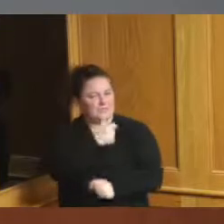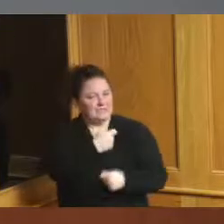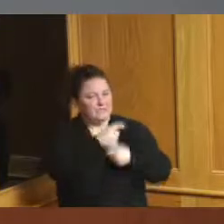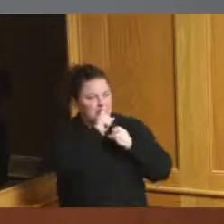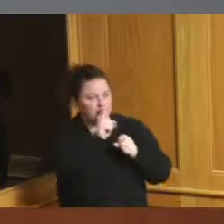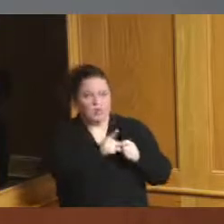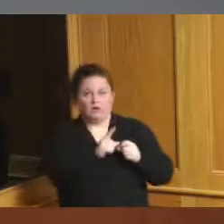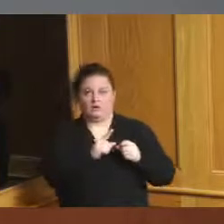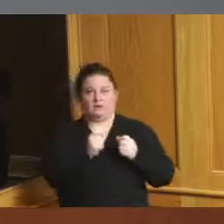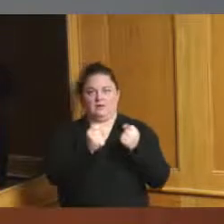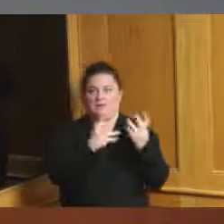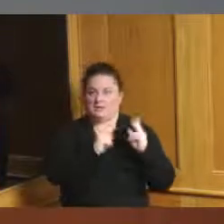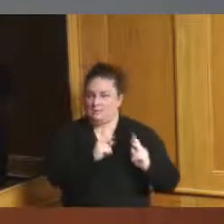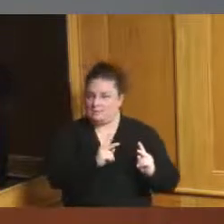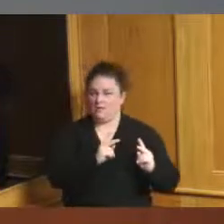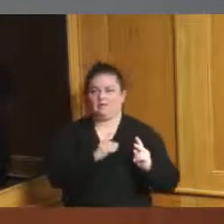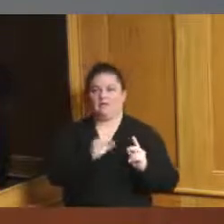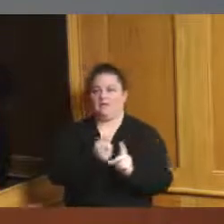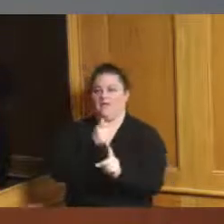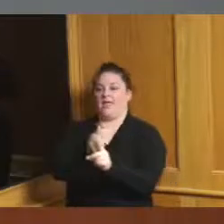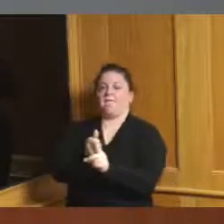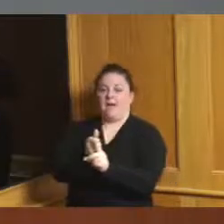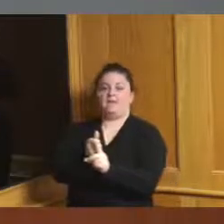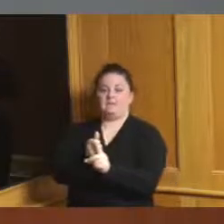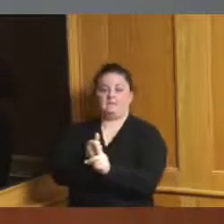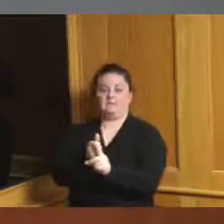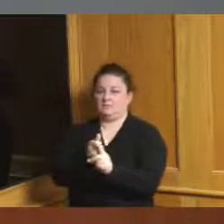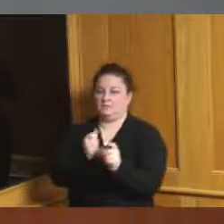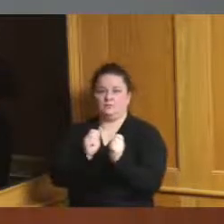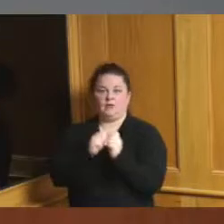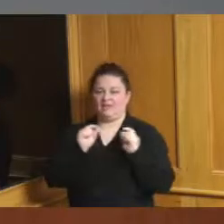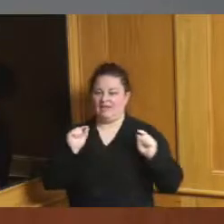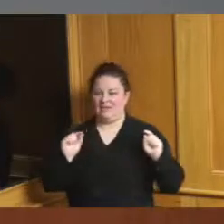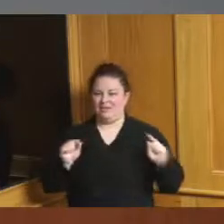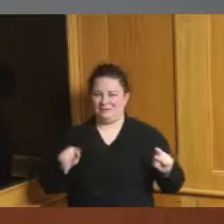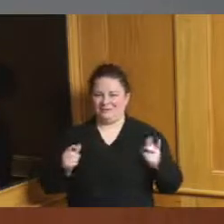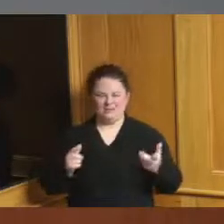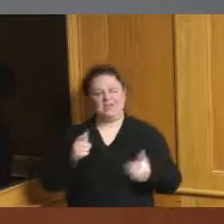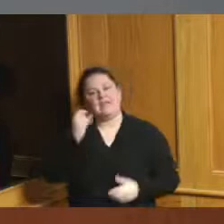of at either amount i suppose you know what that would look like because i don't have